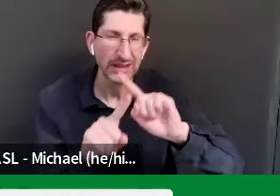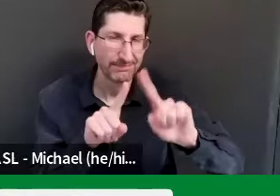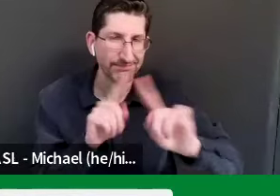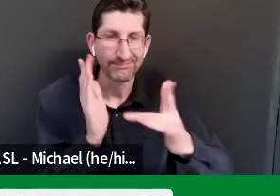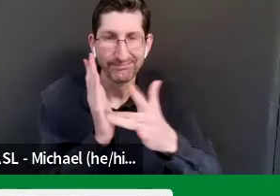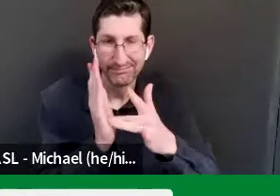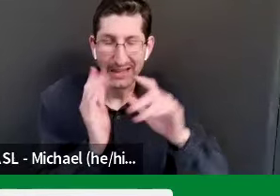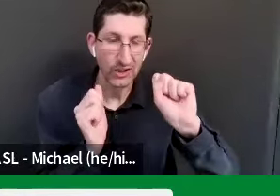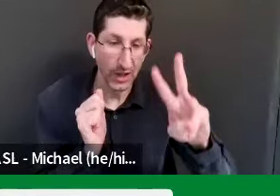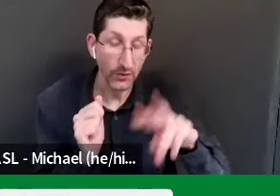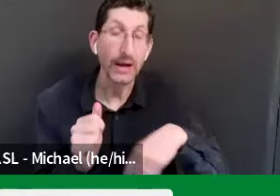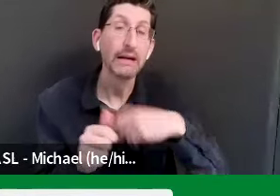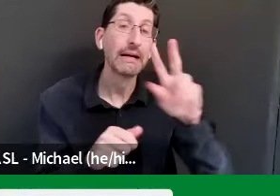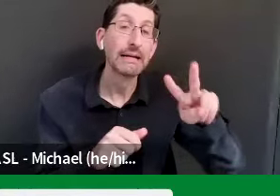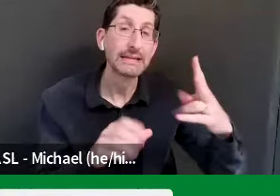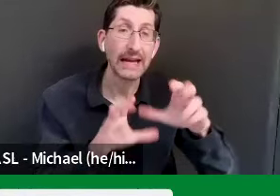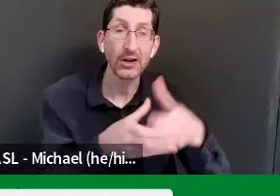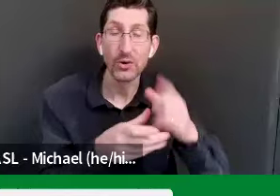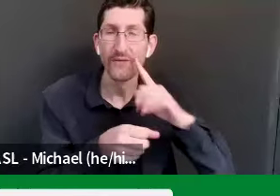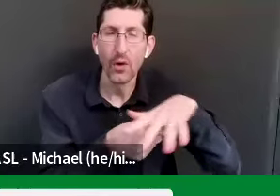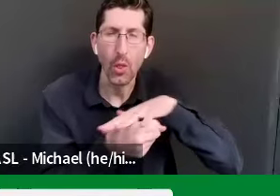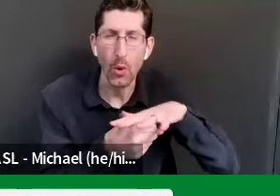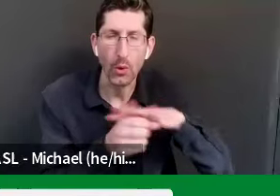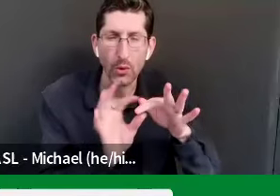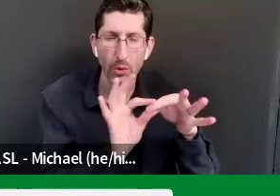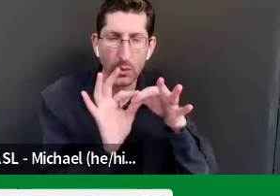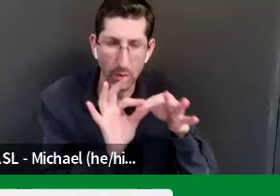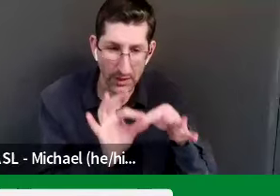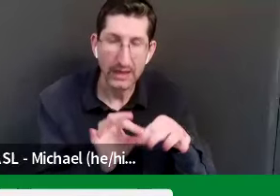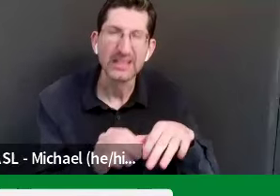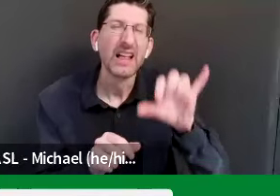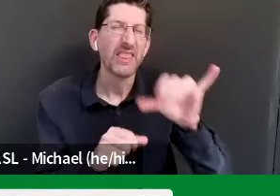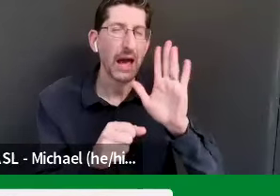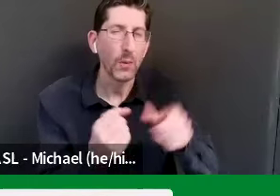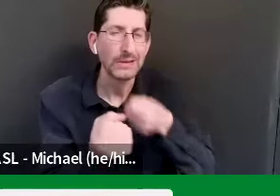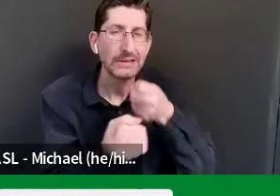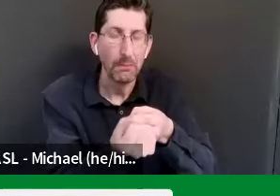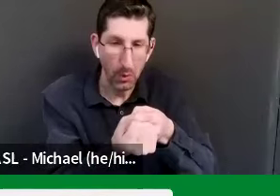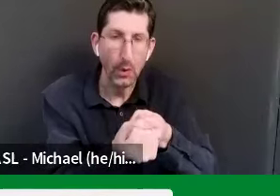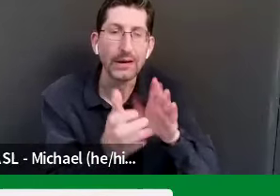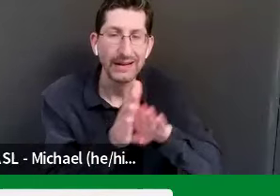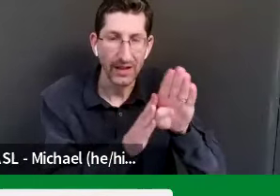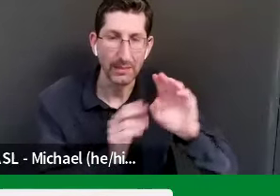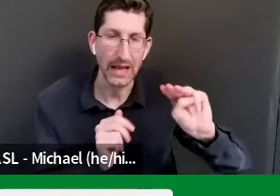WAYFINDING TECHNOLOGIES, INCLUDING NAVILENS AND IRS.